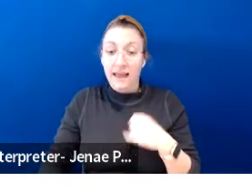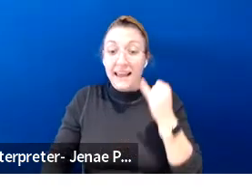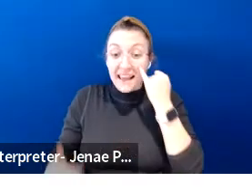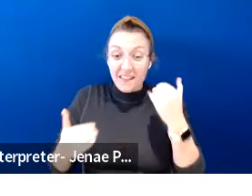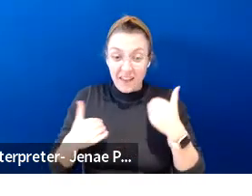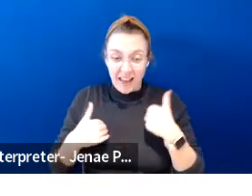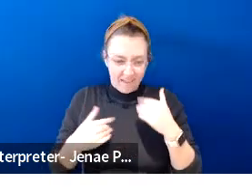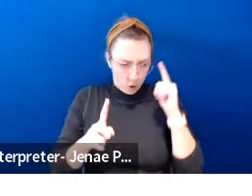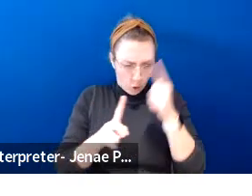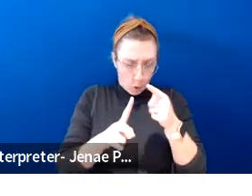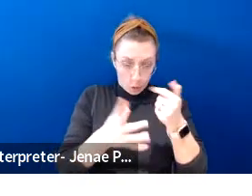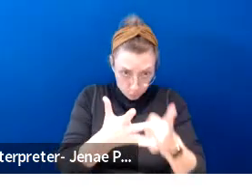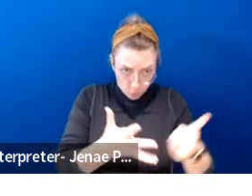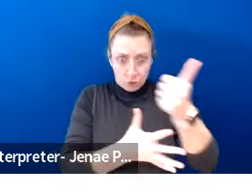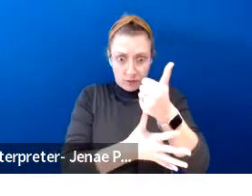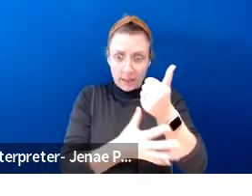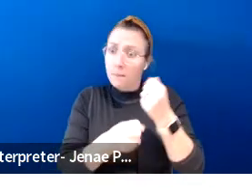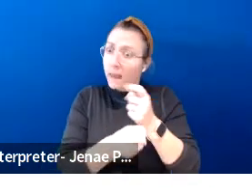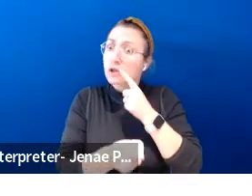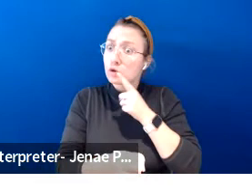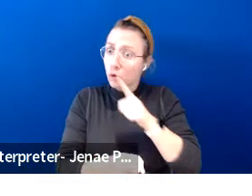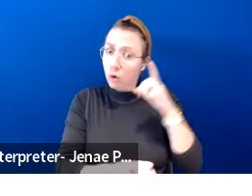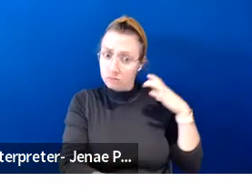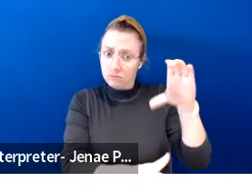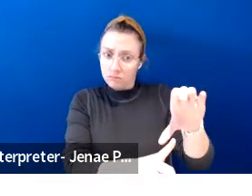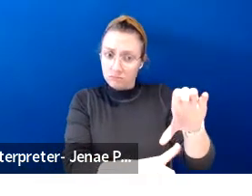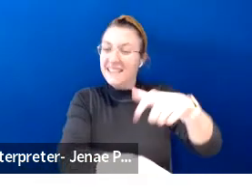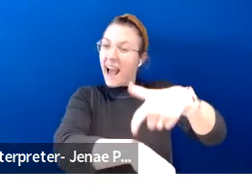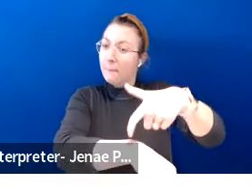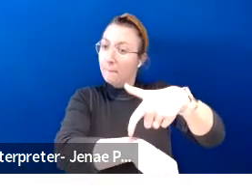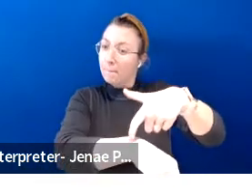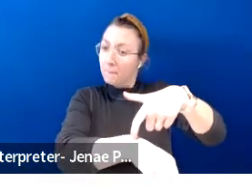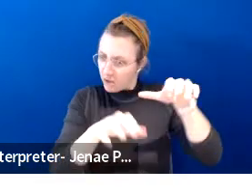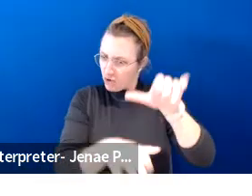we want to make sure that we're allocating that time to it and we can help our students do that as well. Right.